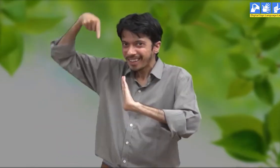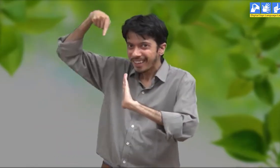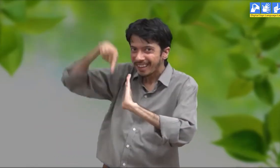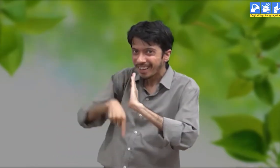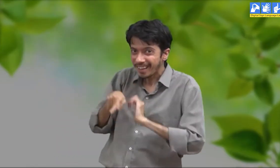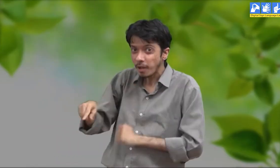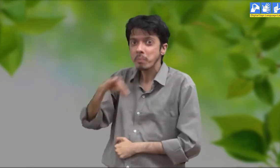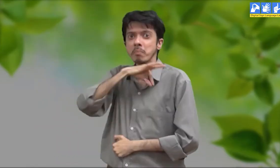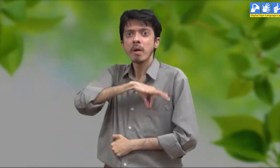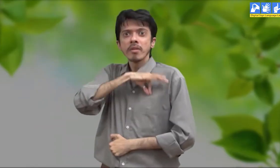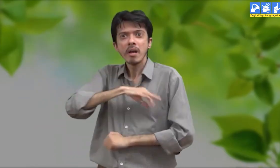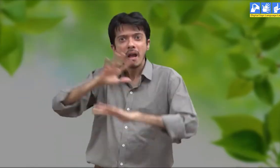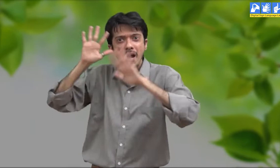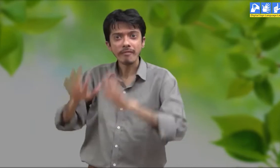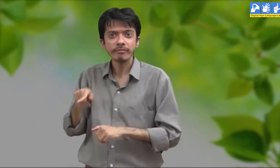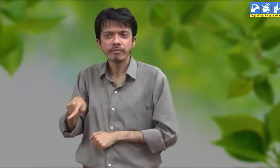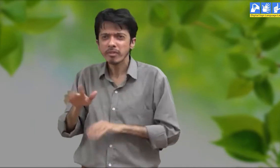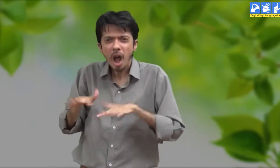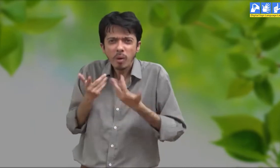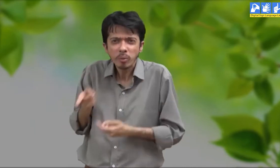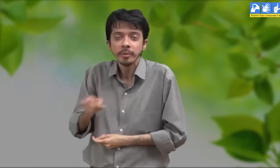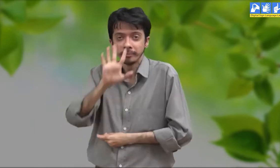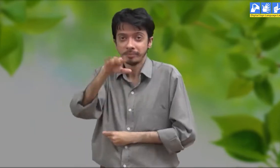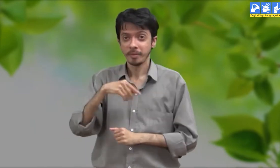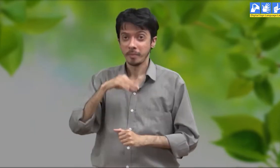Hence a more beneficial mode of water harvesting is to create underground